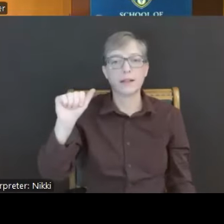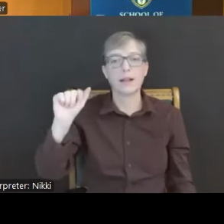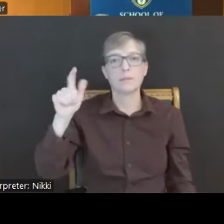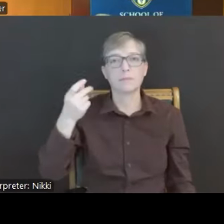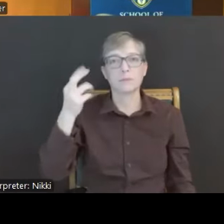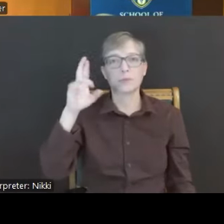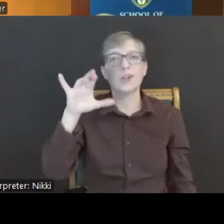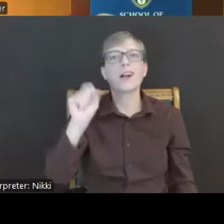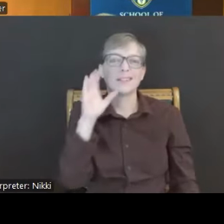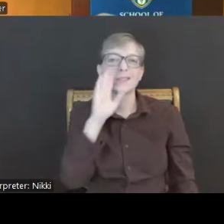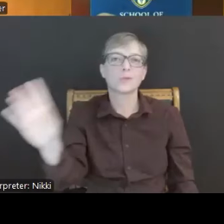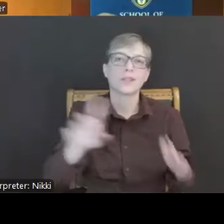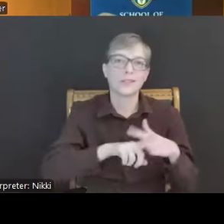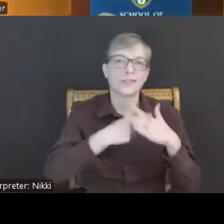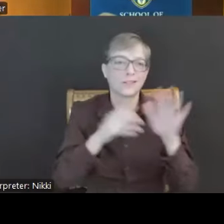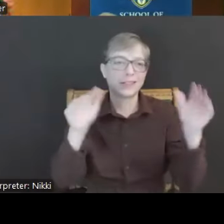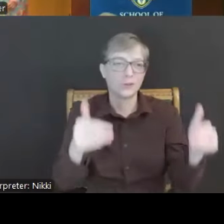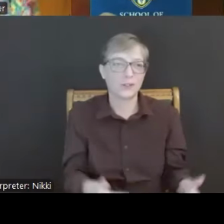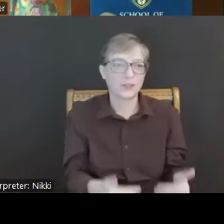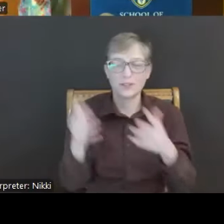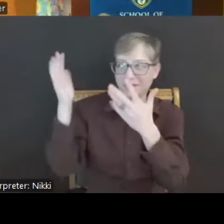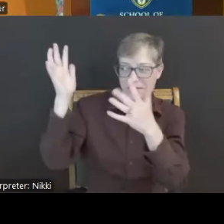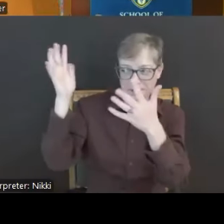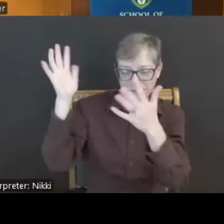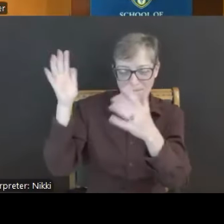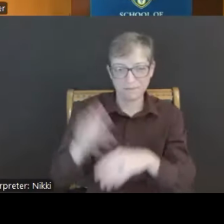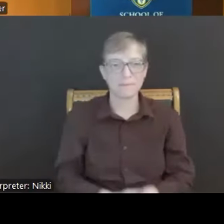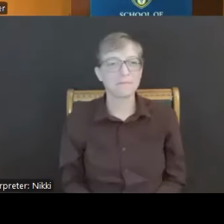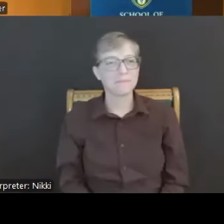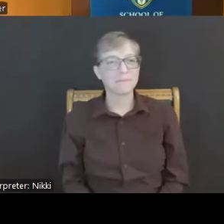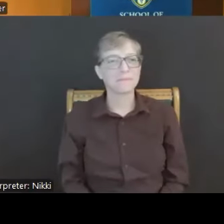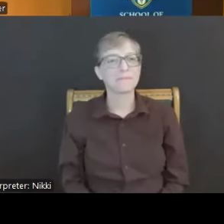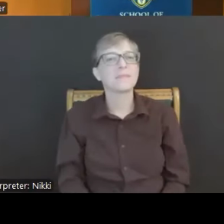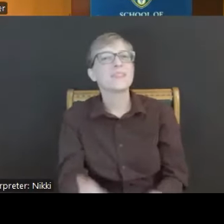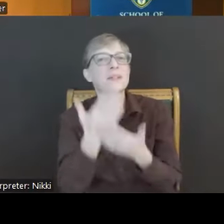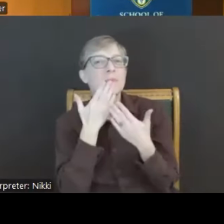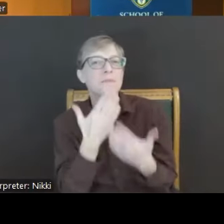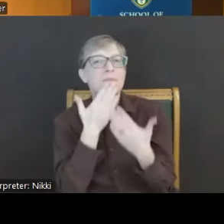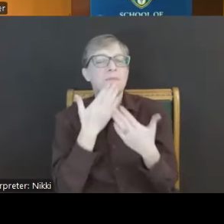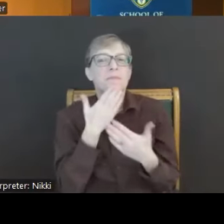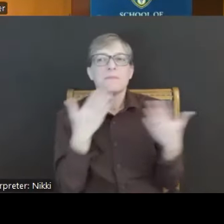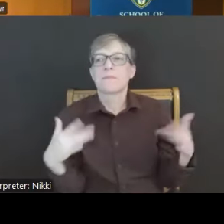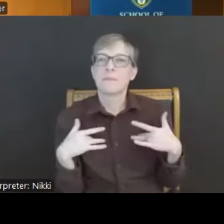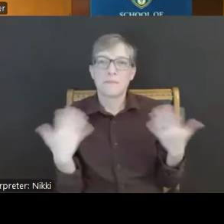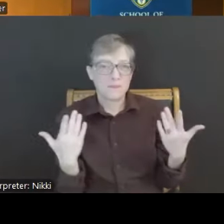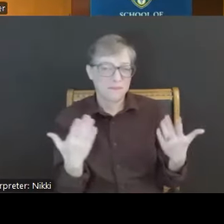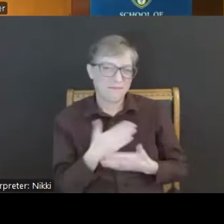a round of applause everyone thank you thank you thank you it's pleasure to be here and I'm really